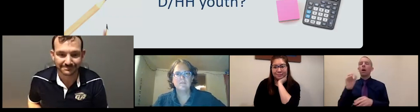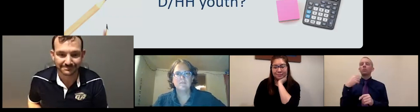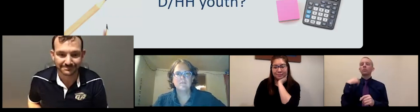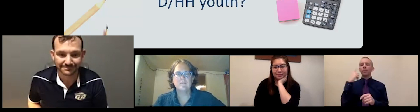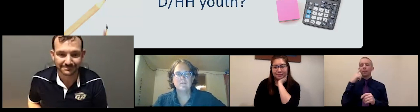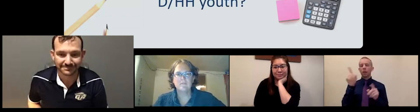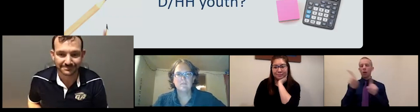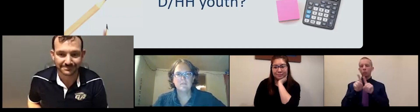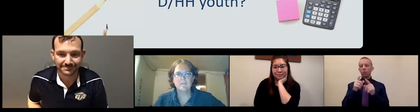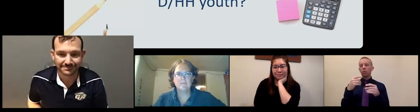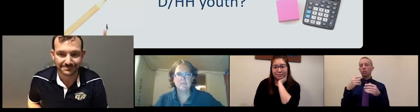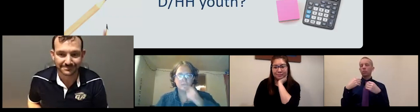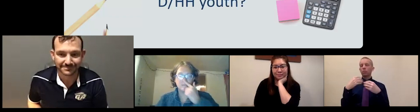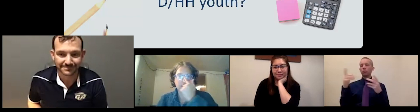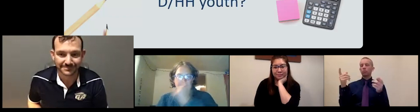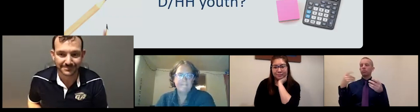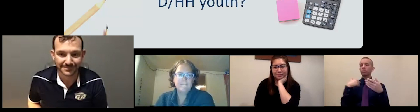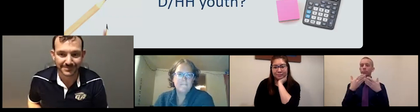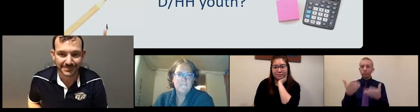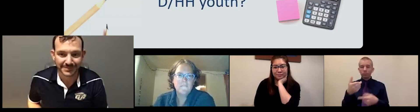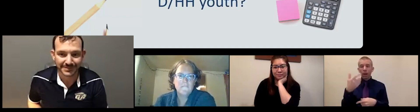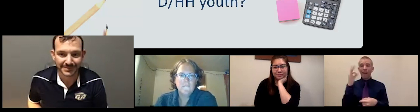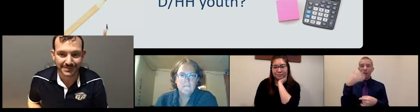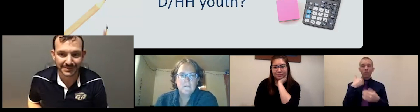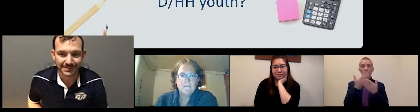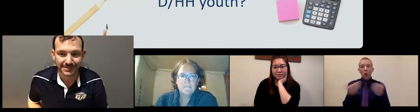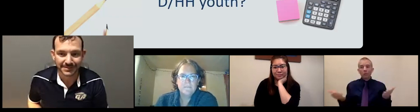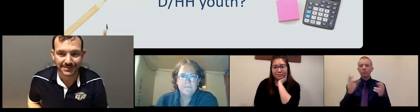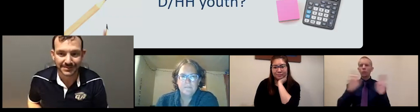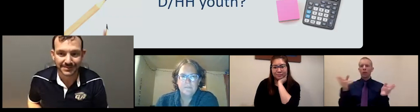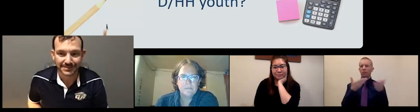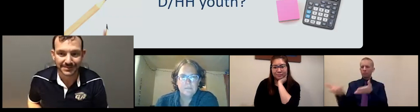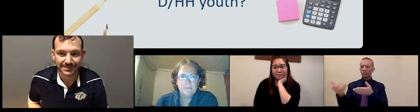Also, I suggest that if you have resources ready, share it with them and